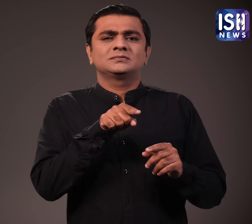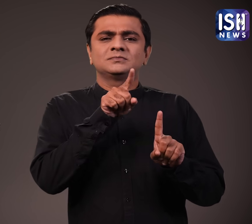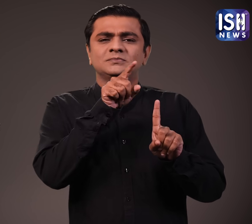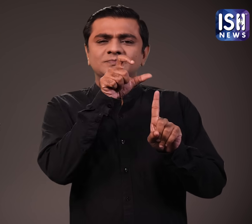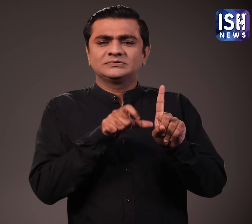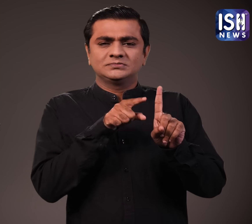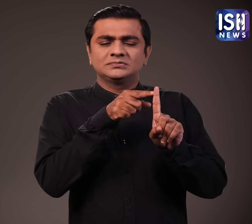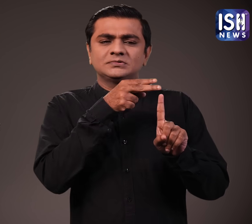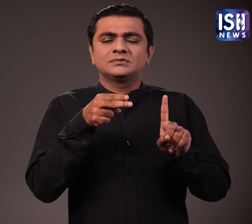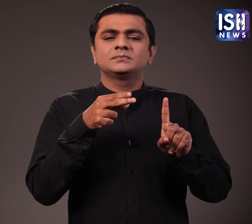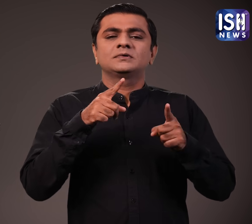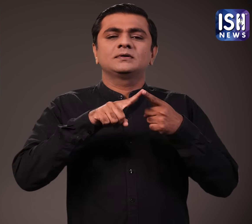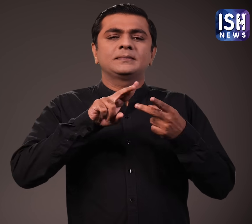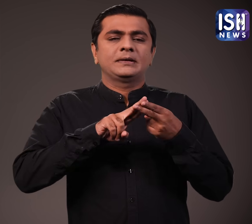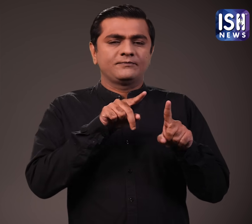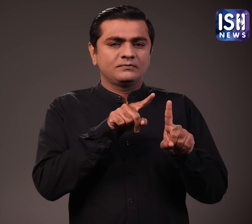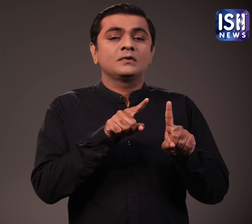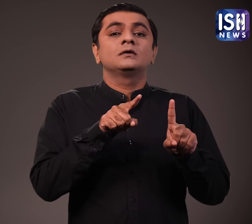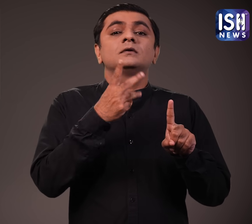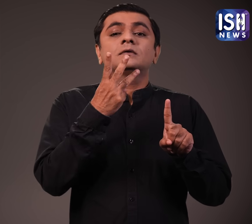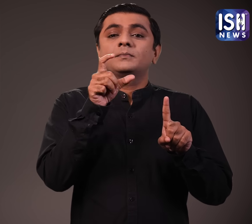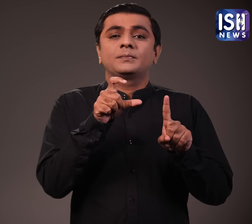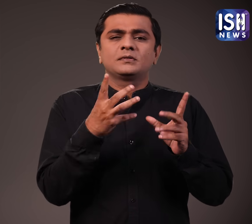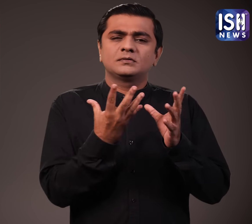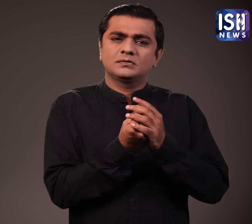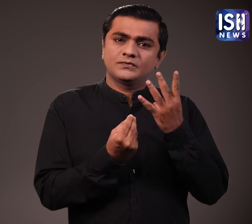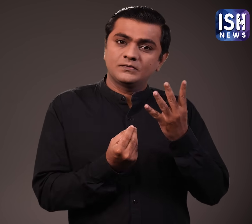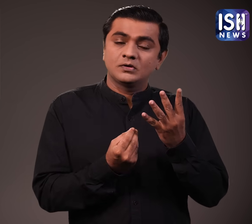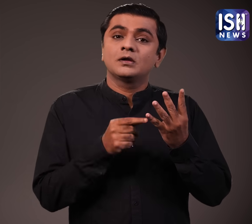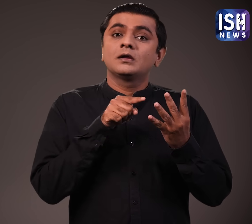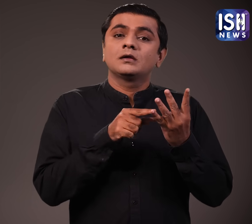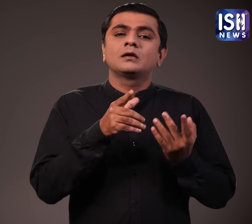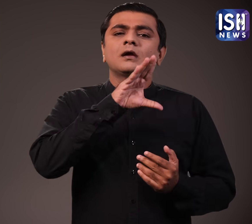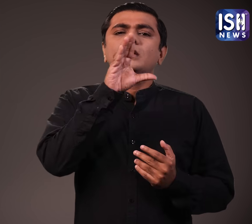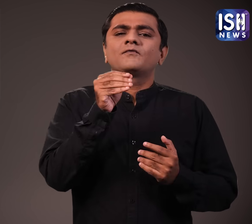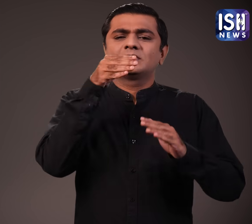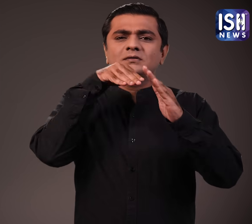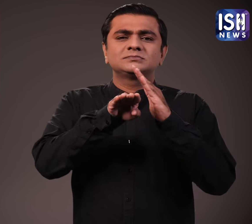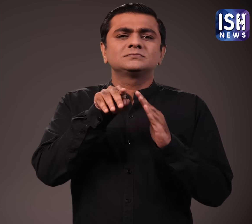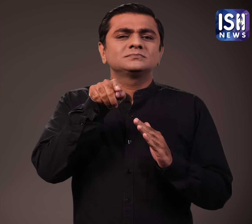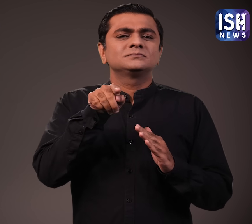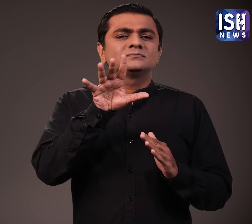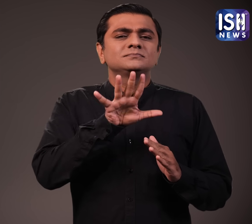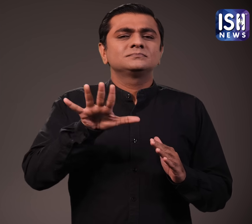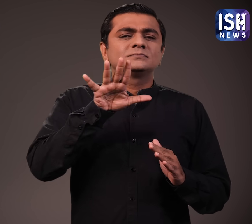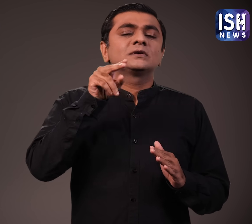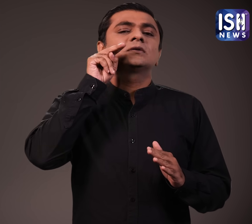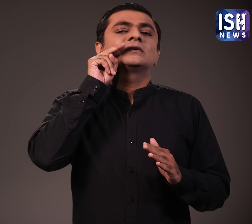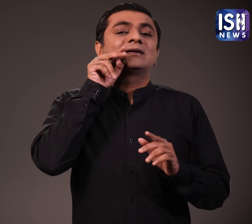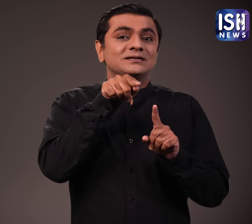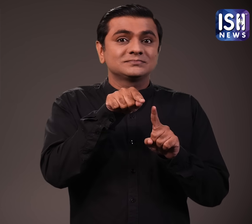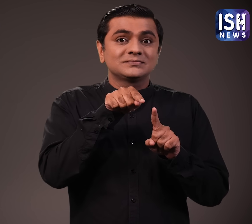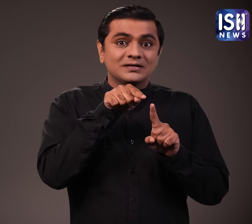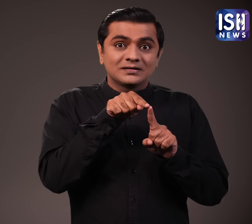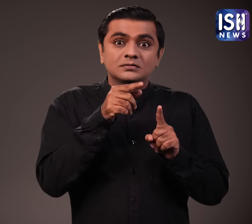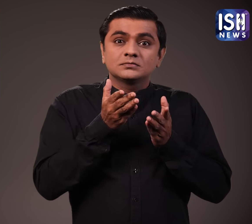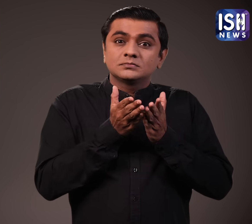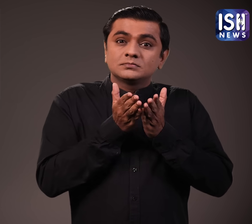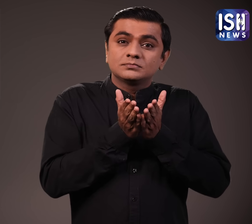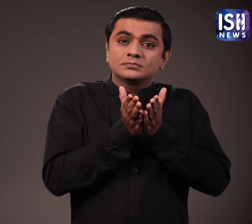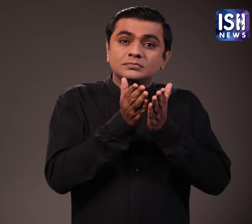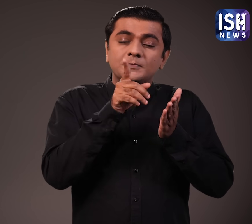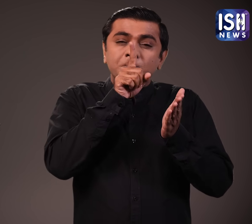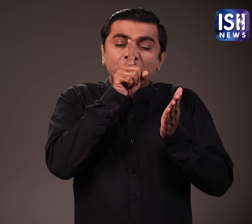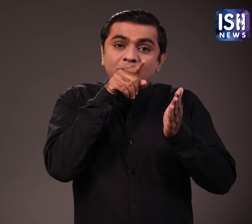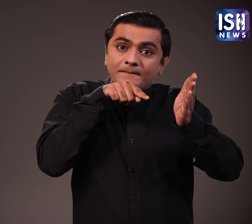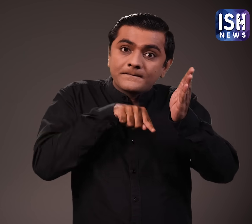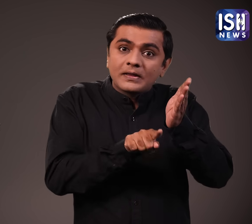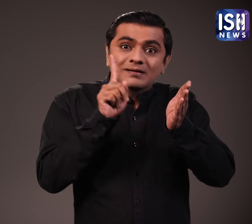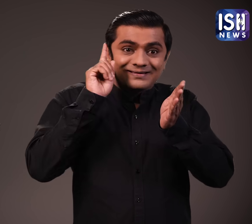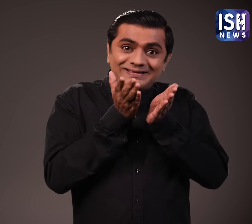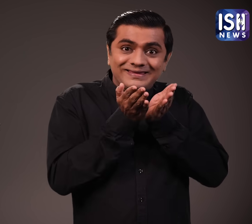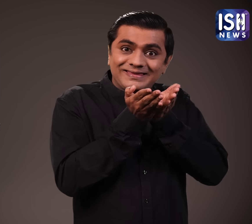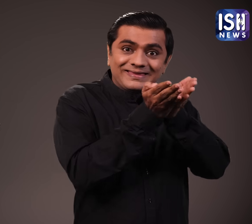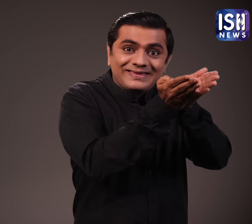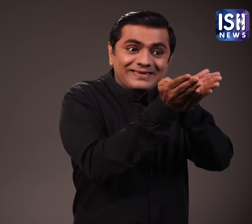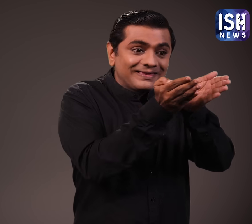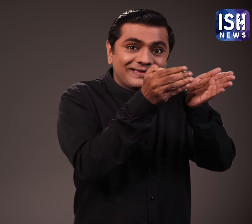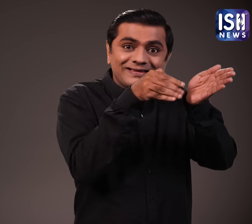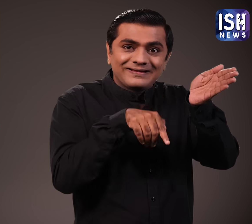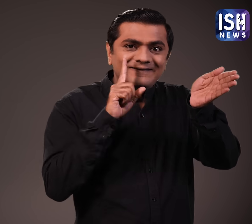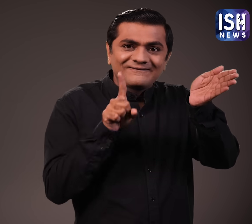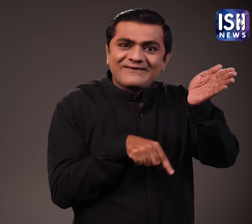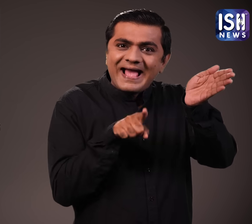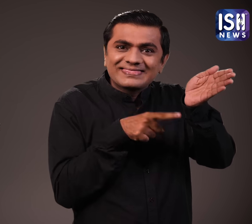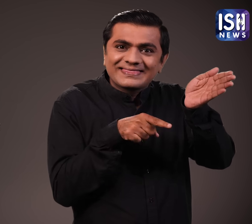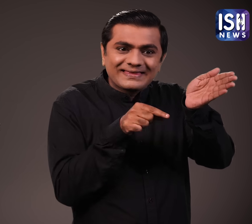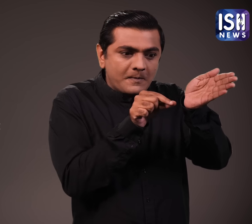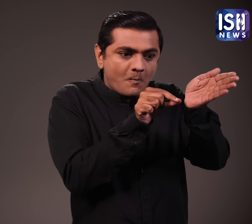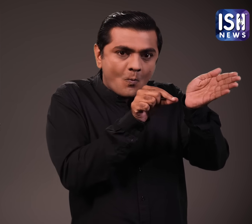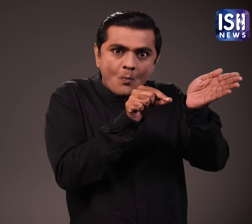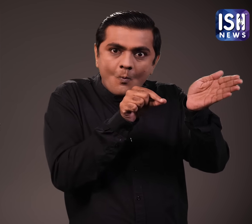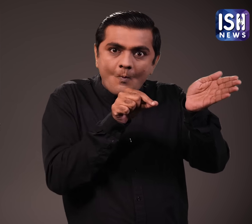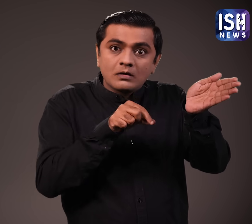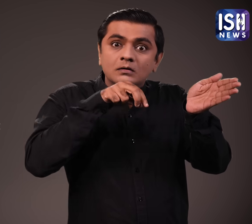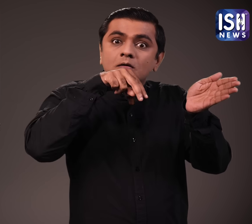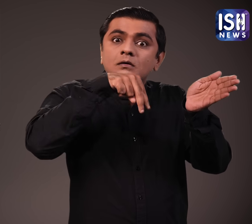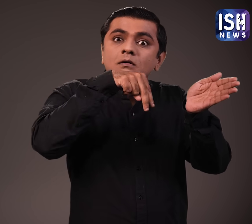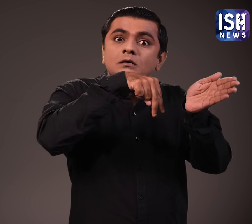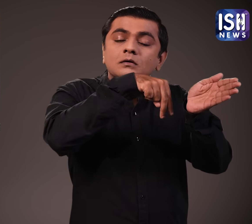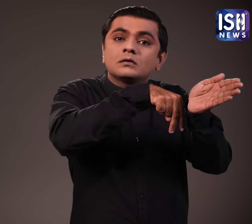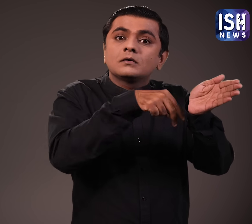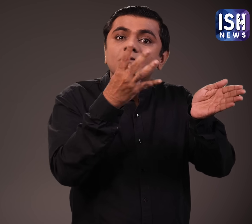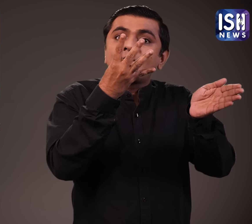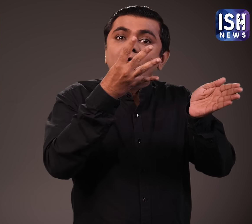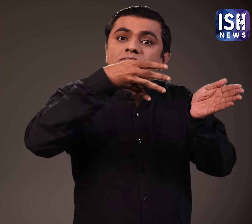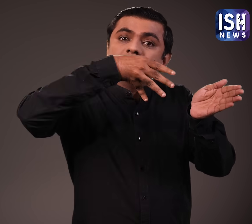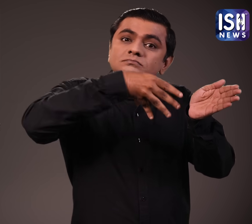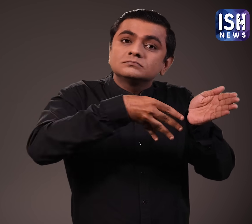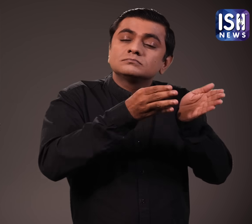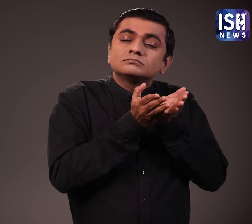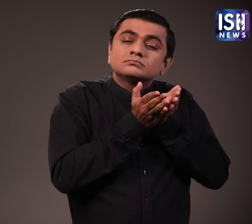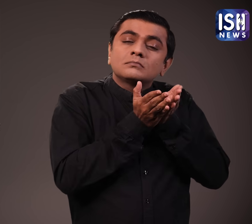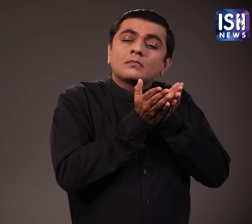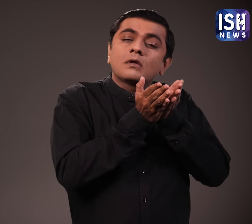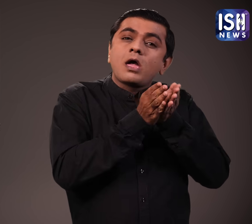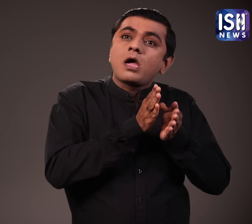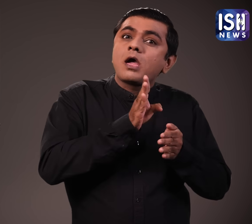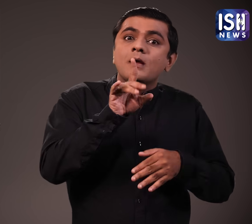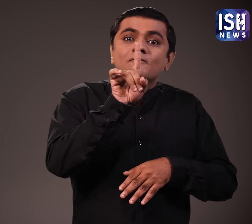Ebimene Friday along with 3 others, huddled in a tiny space above a cargo ship’s rudder.